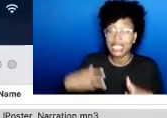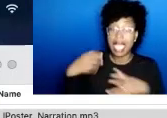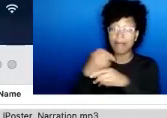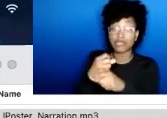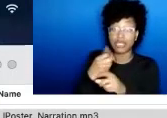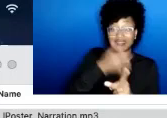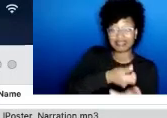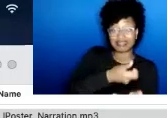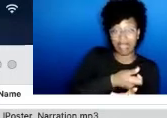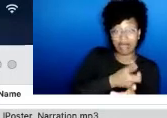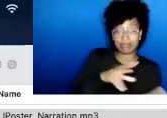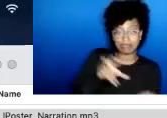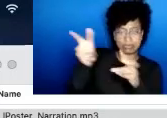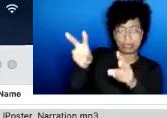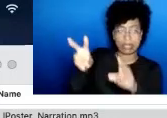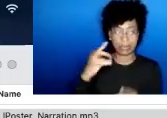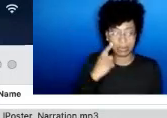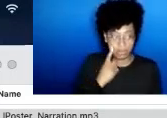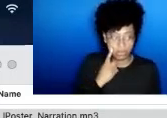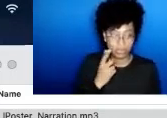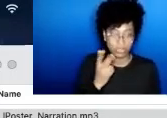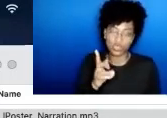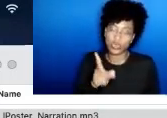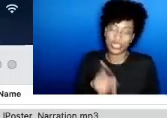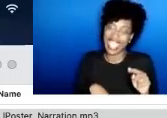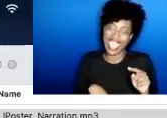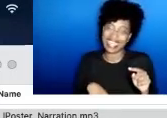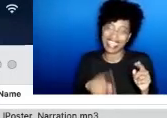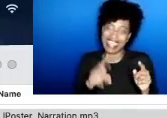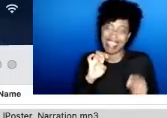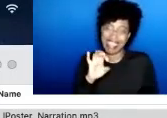because you can't edit it so so don't worry about that, but it